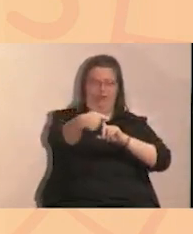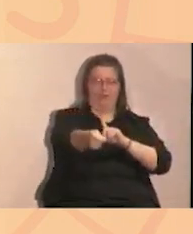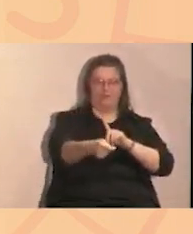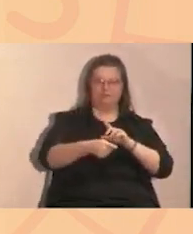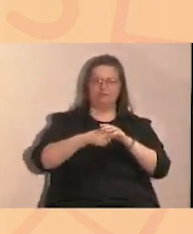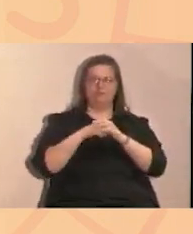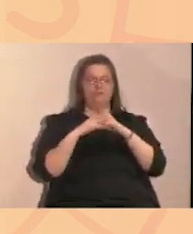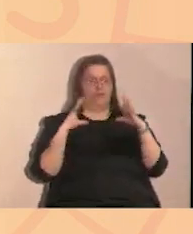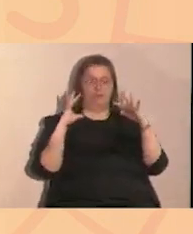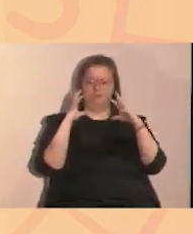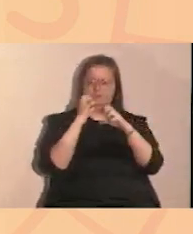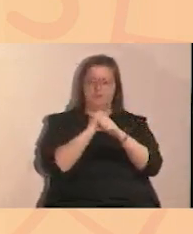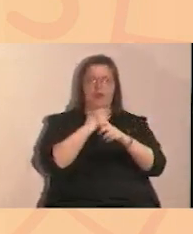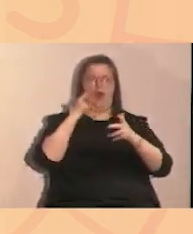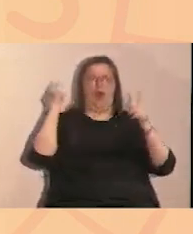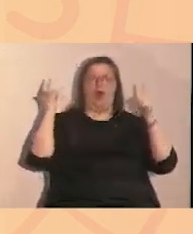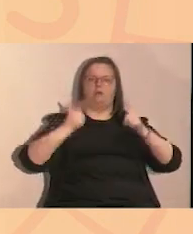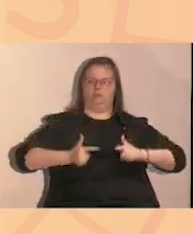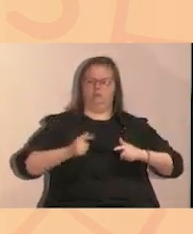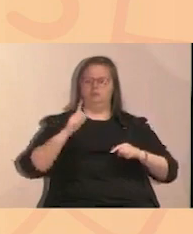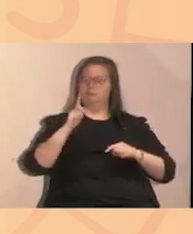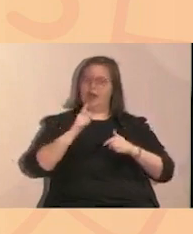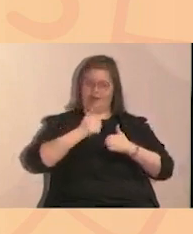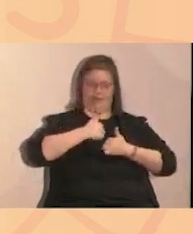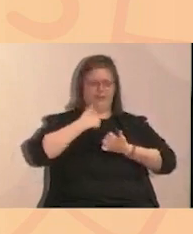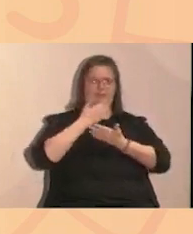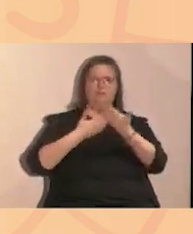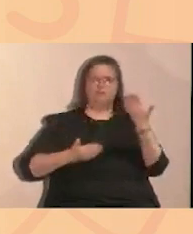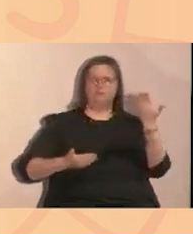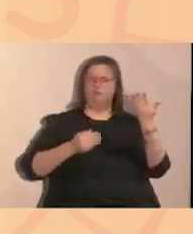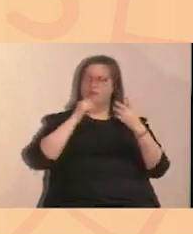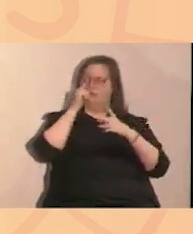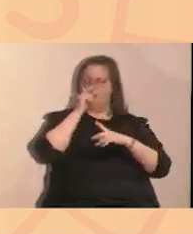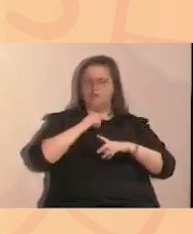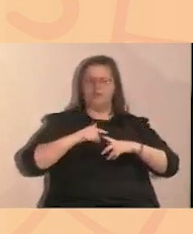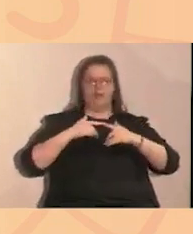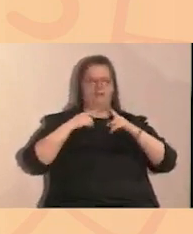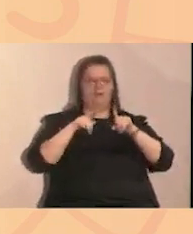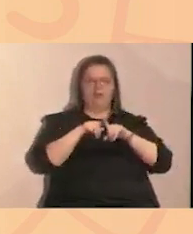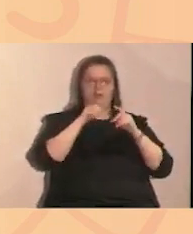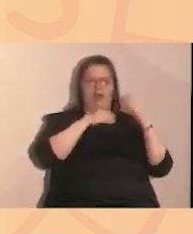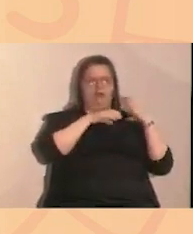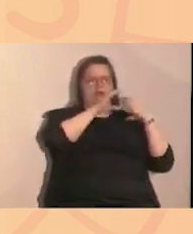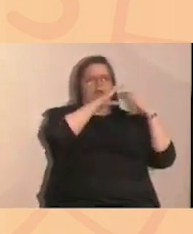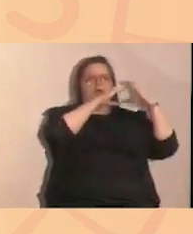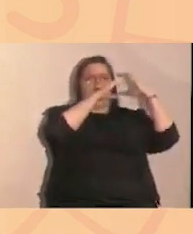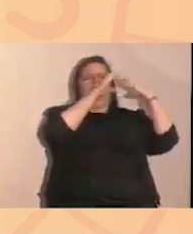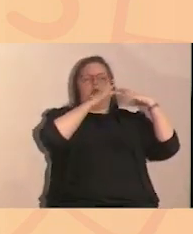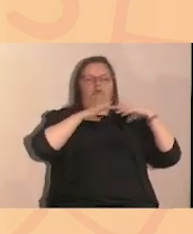In a nutshell, it's a lot, but it is our story. It can all add up to a feeling of being overwhelmed, a feeling that we might just be crushed